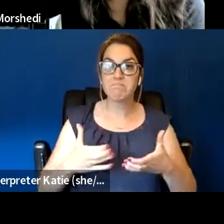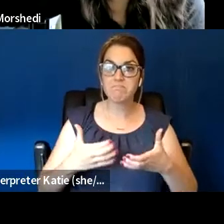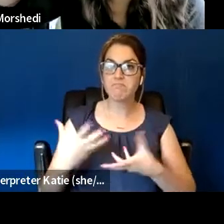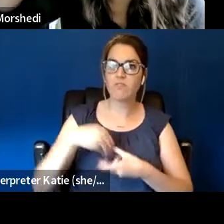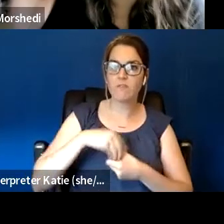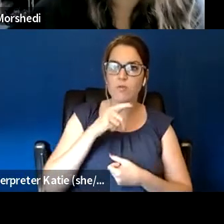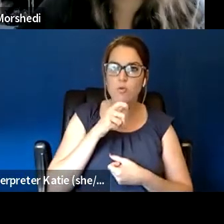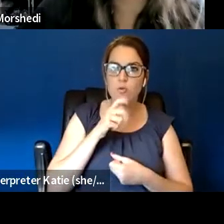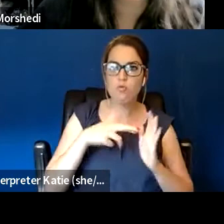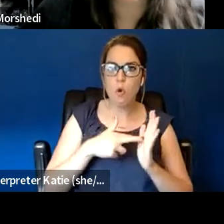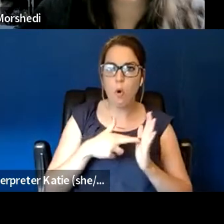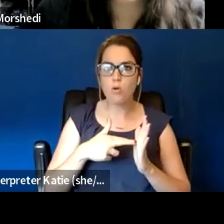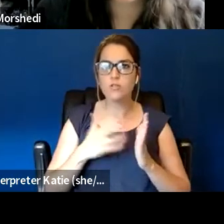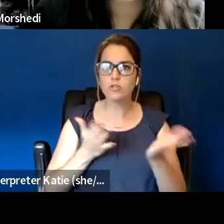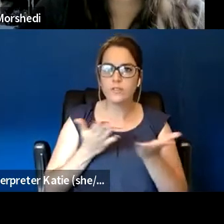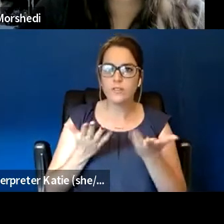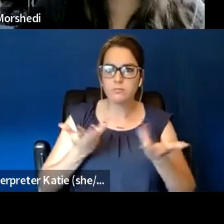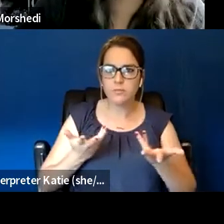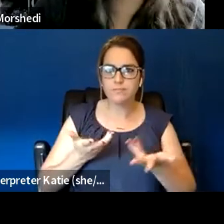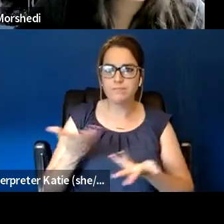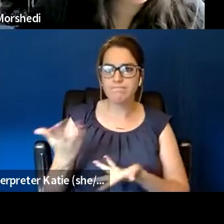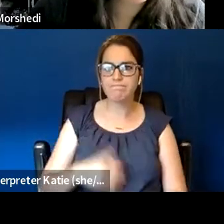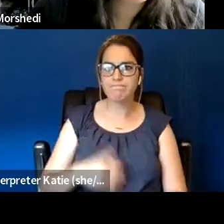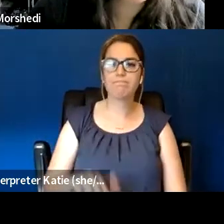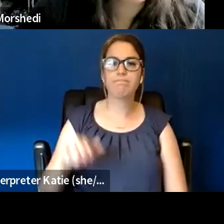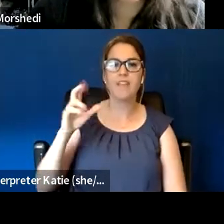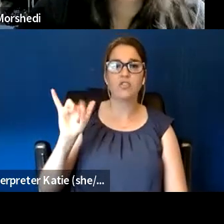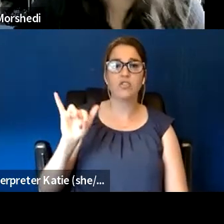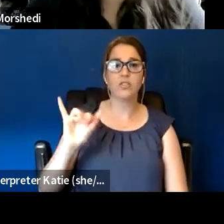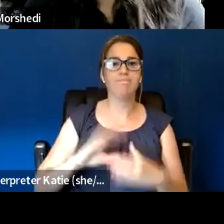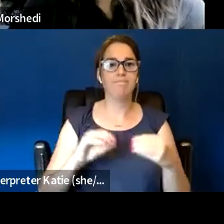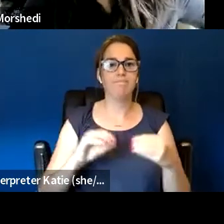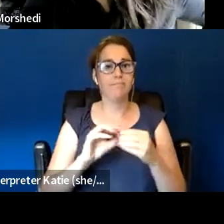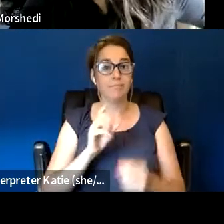in some of the services? Yeah, thanks.